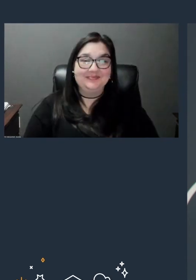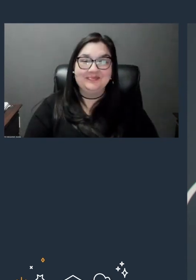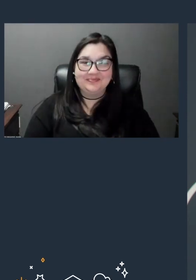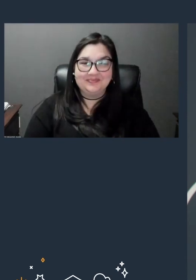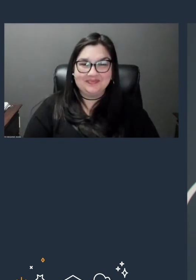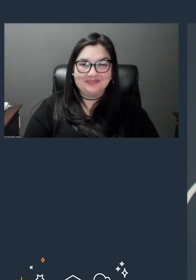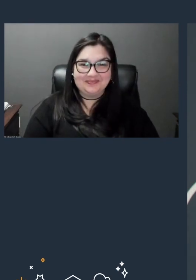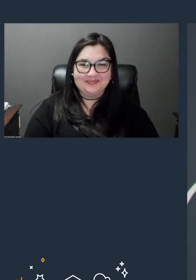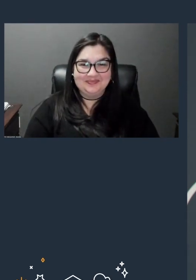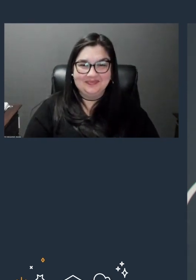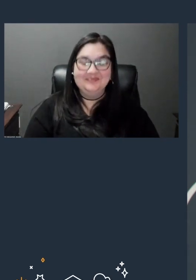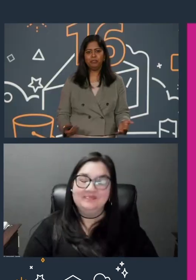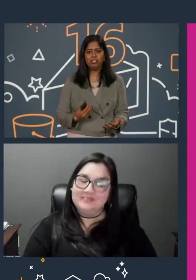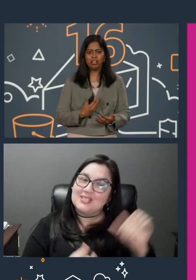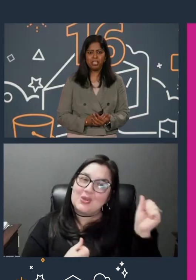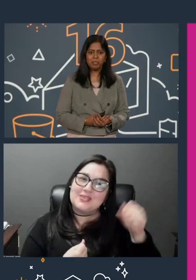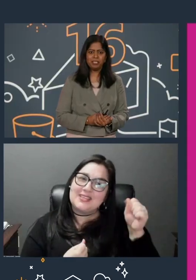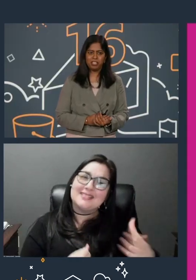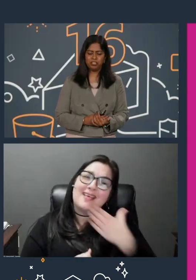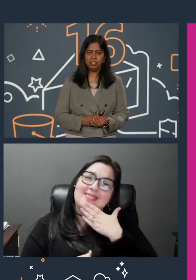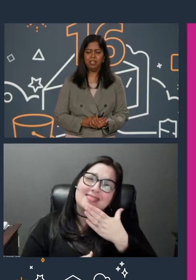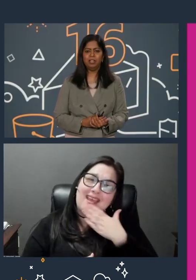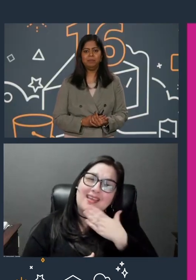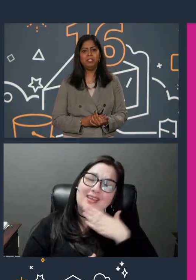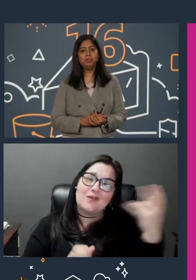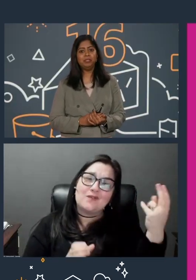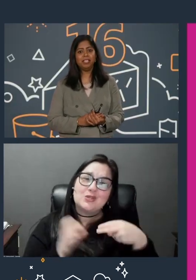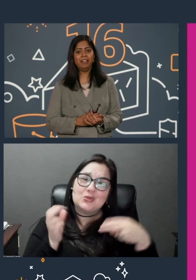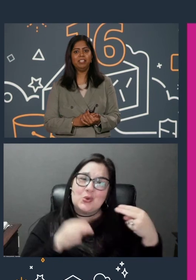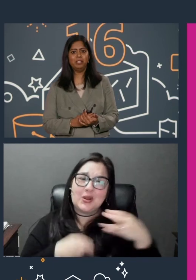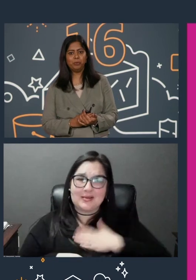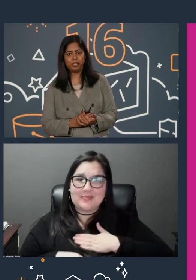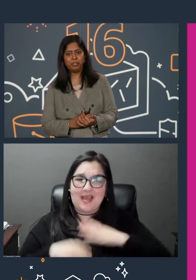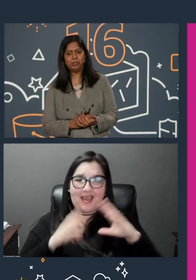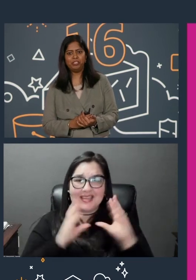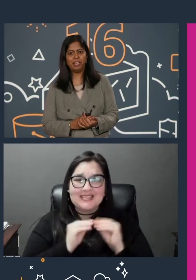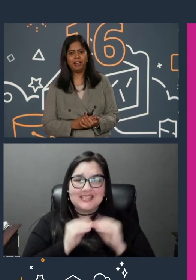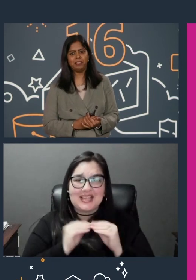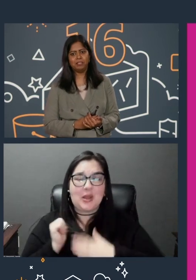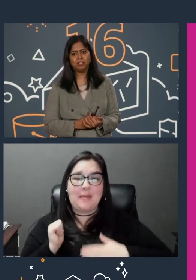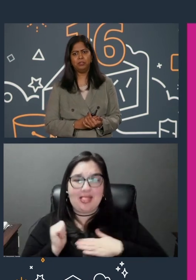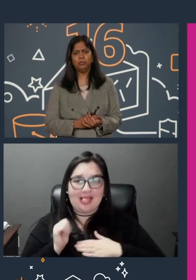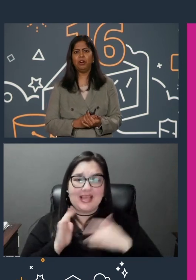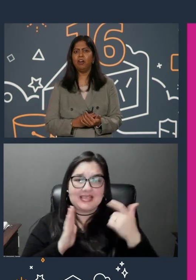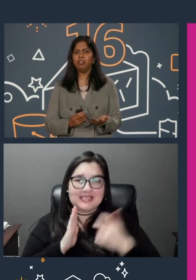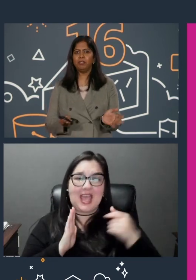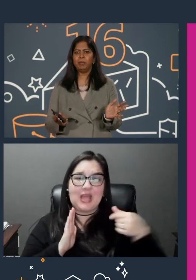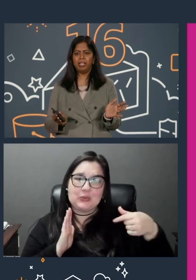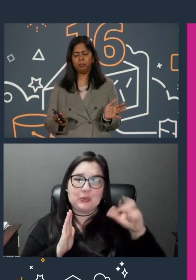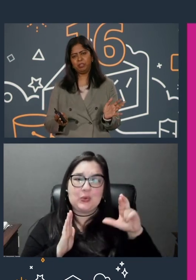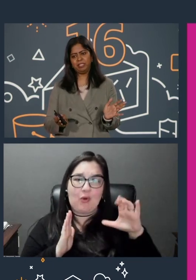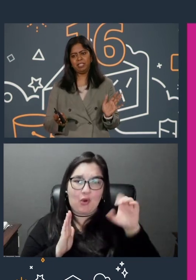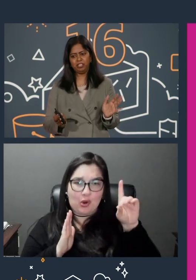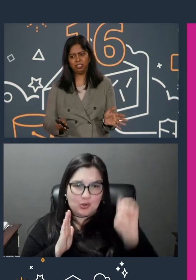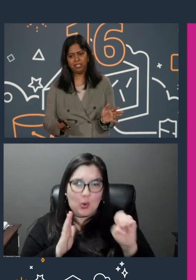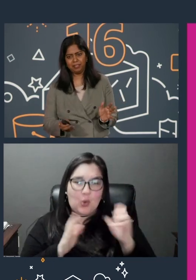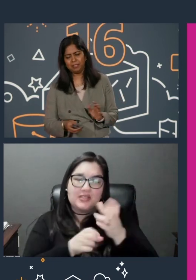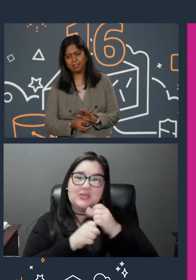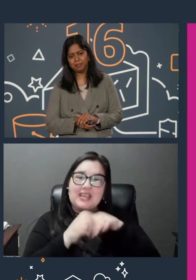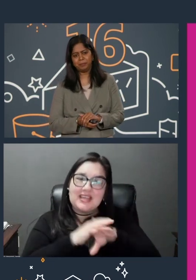So, yeah. Thank you. Thank you for joining my session. Do scan the QR code to get access to all of the Pi Day presentation decks.